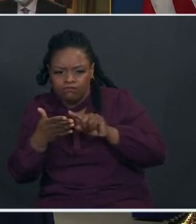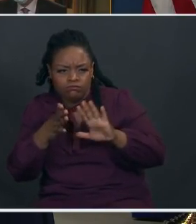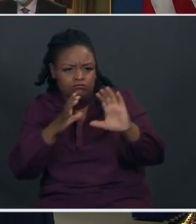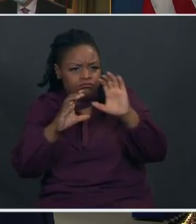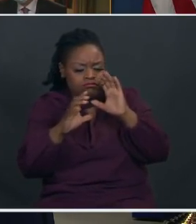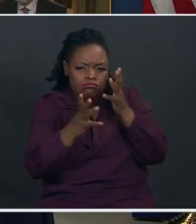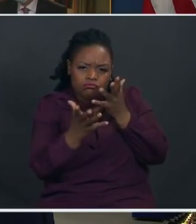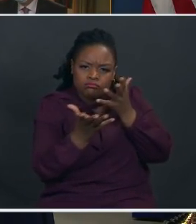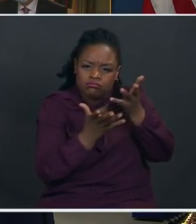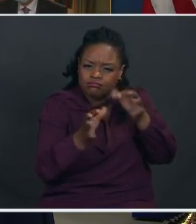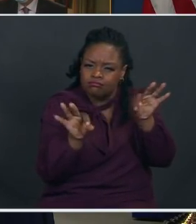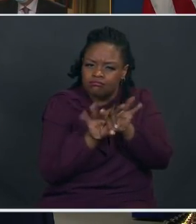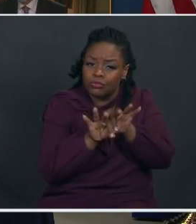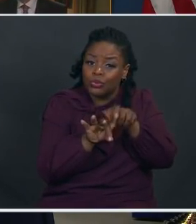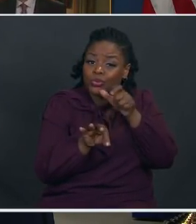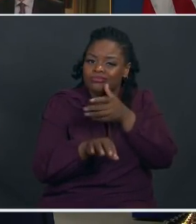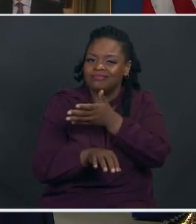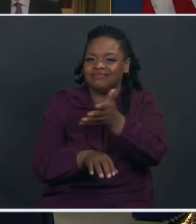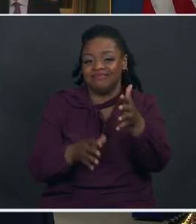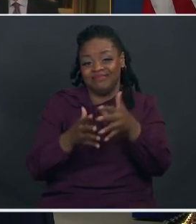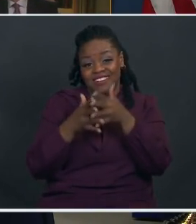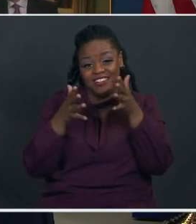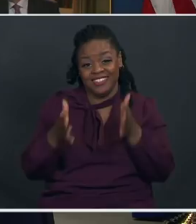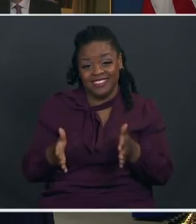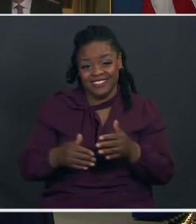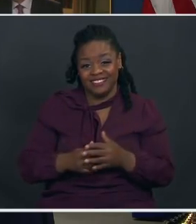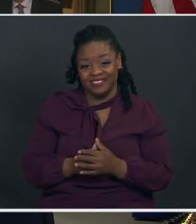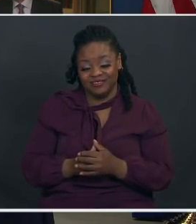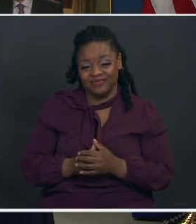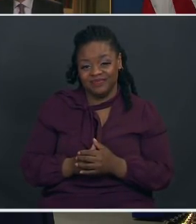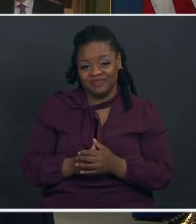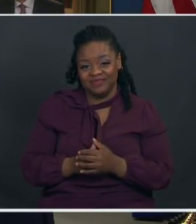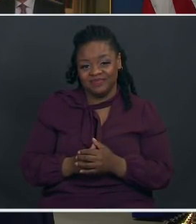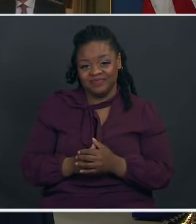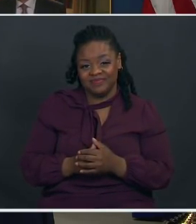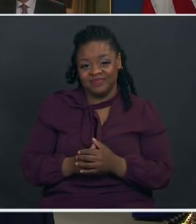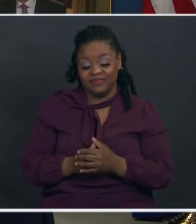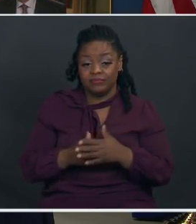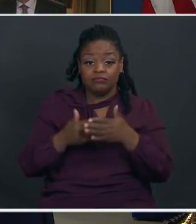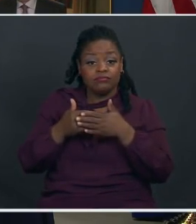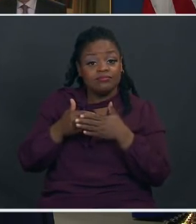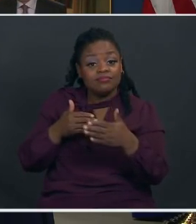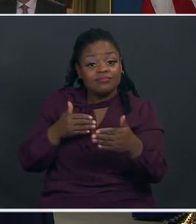To that in going forward, you can expect to hear directly from people,